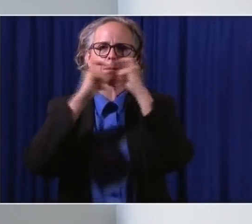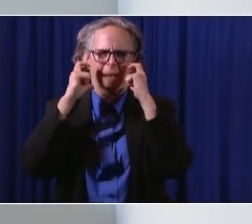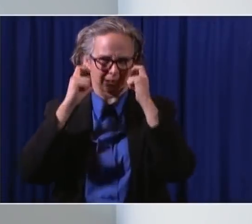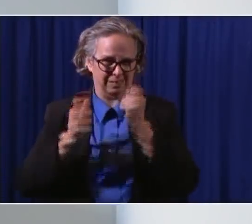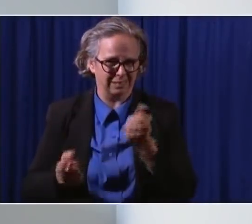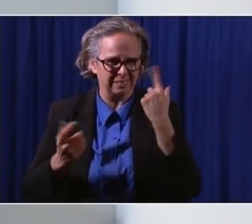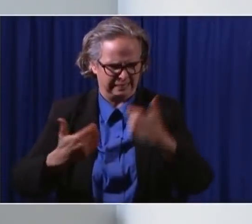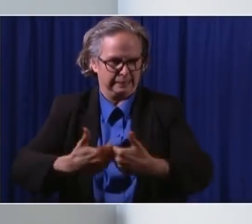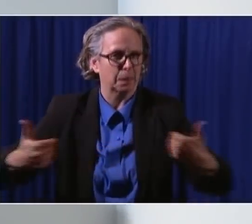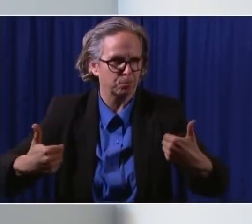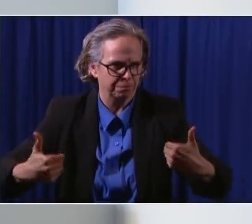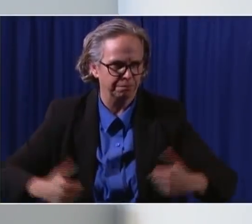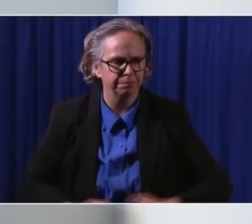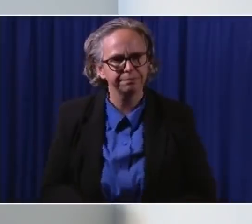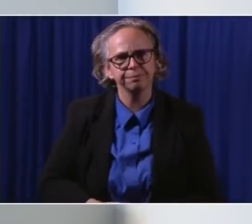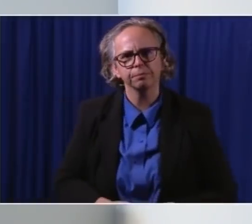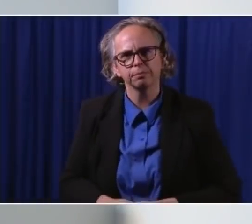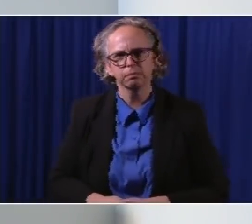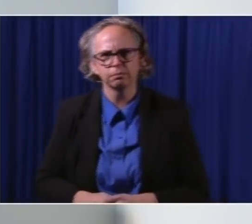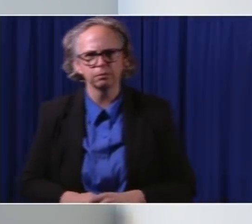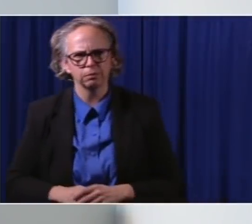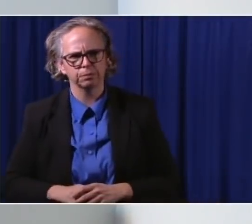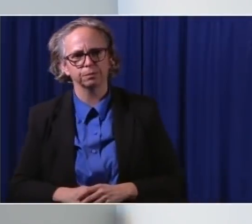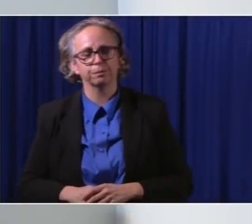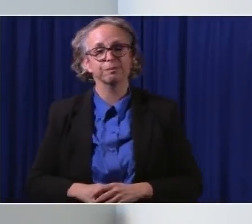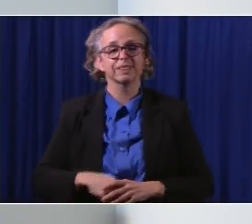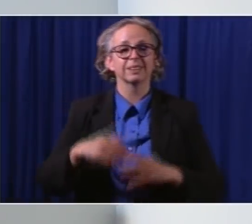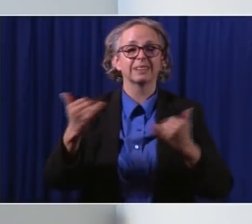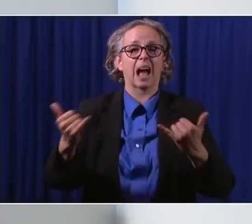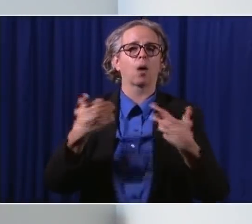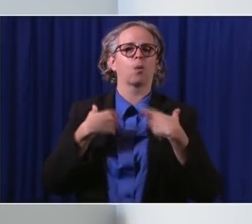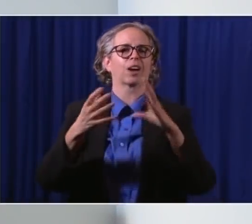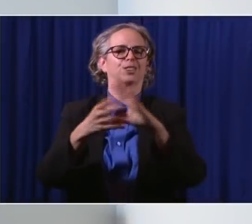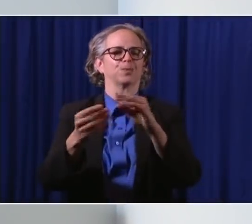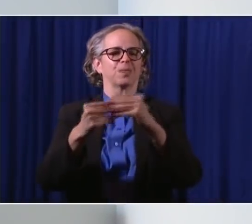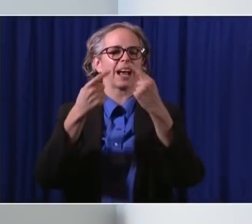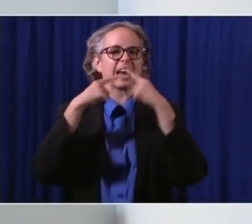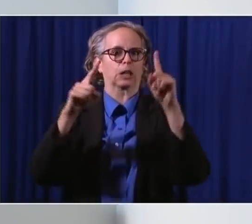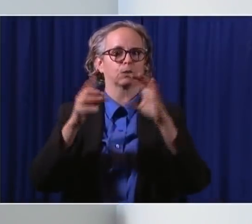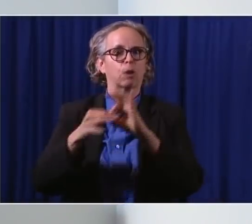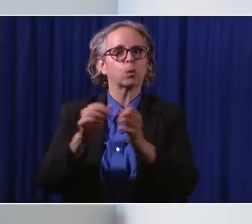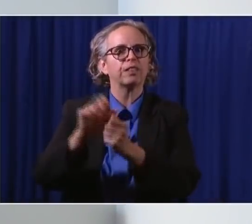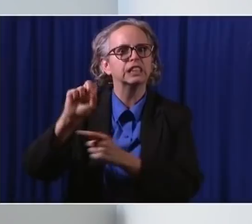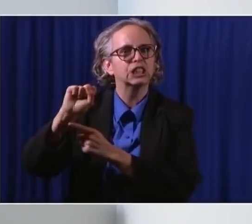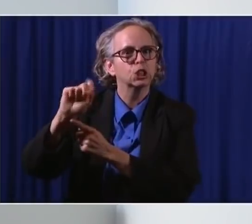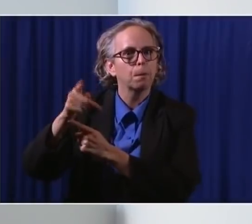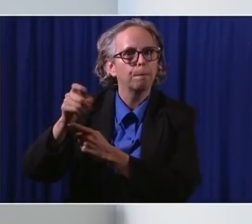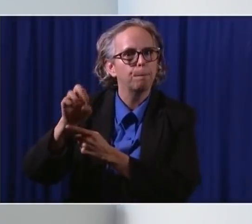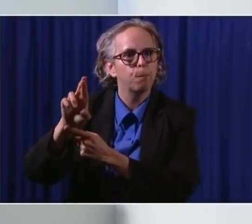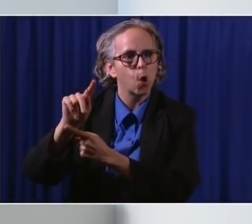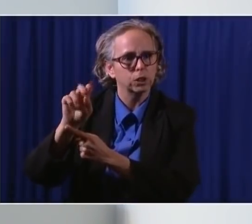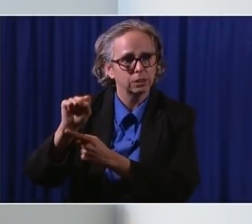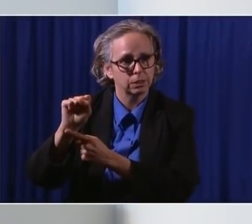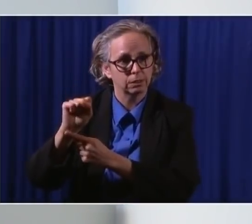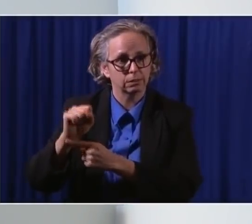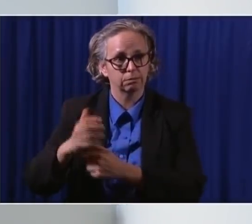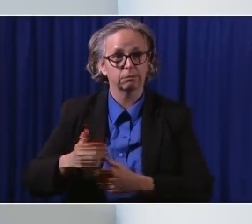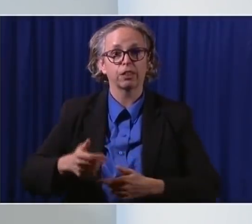ADDITIONALLY, WE HAVE A COUPLE OF ANNOUNCEMENTS TODAY AROUND SPORTS.